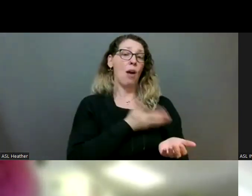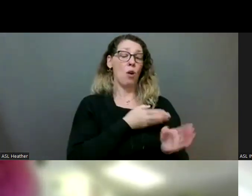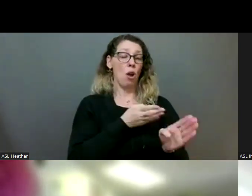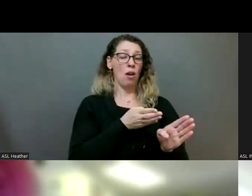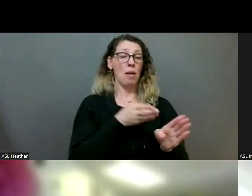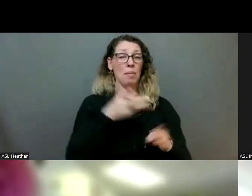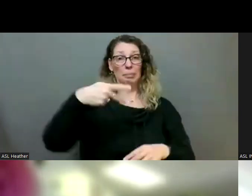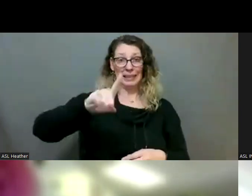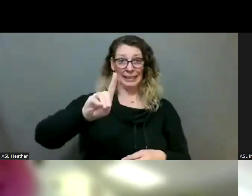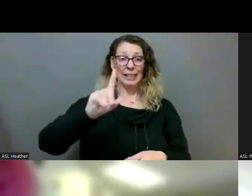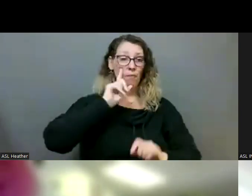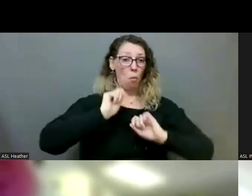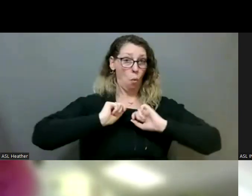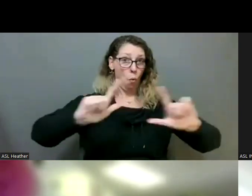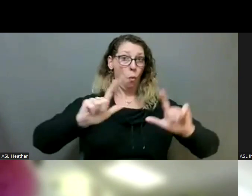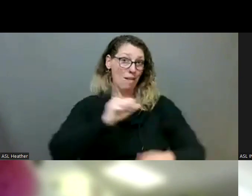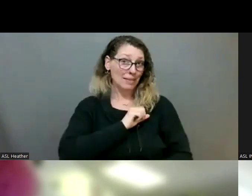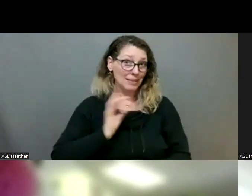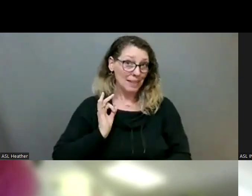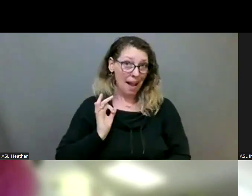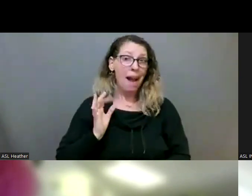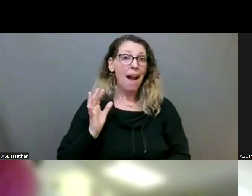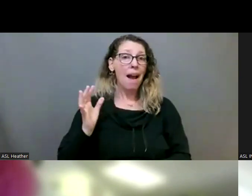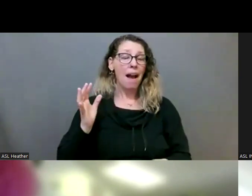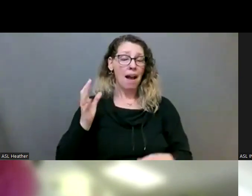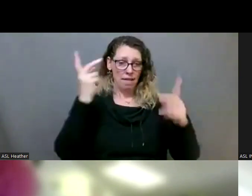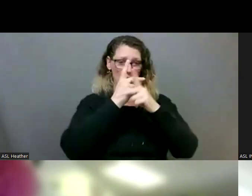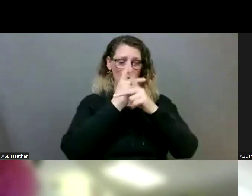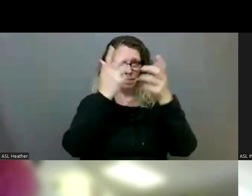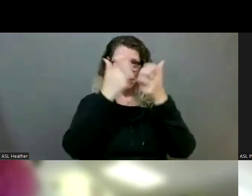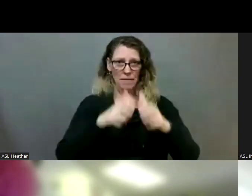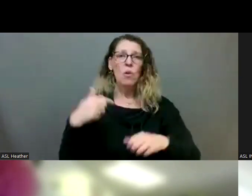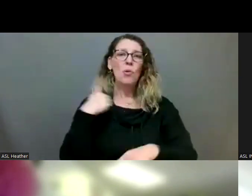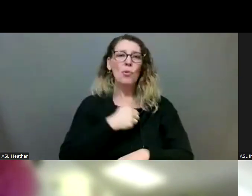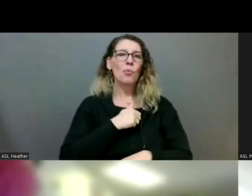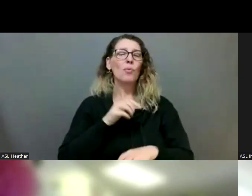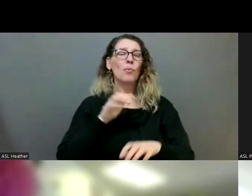for all of our staff has been calibrated so we take the same information and make sure